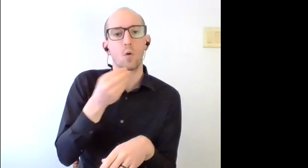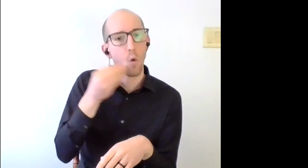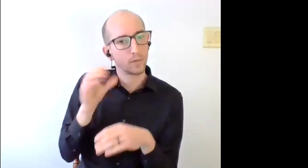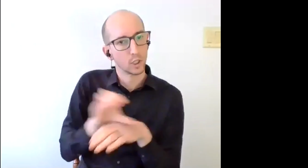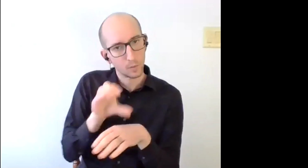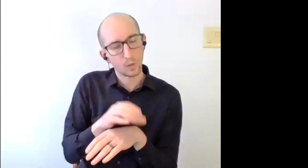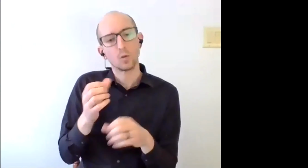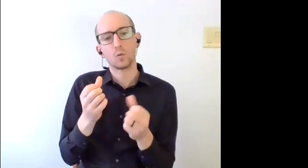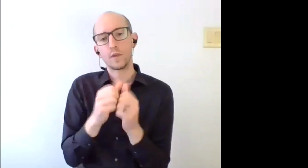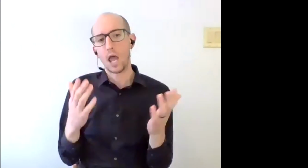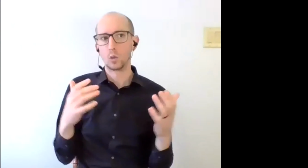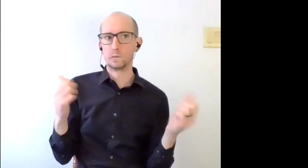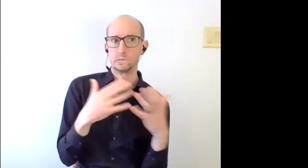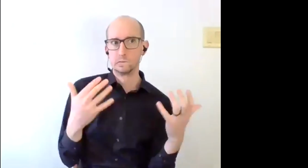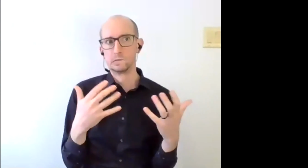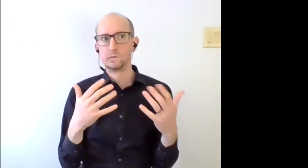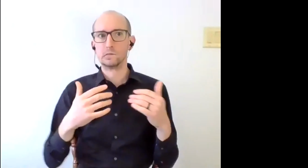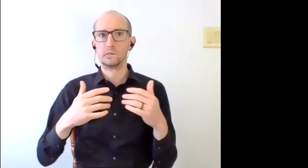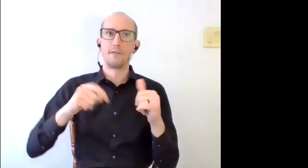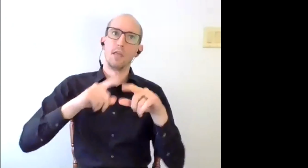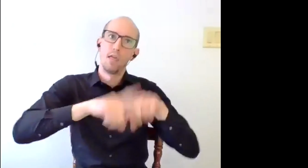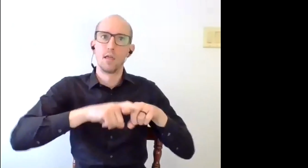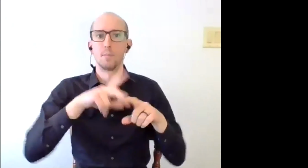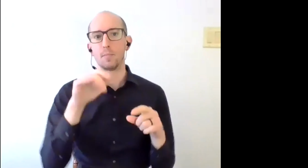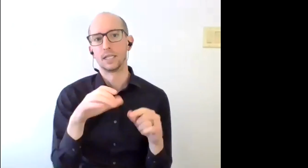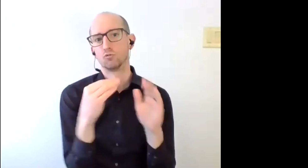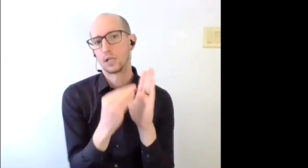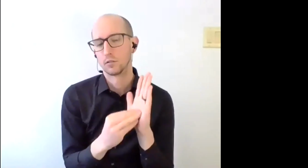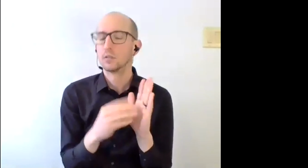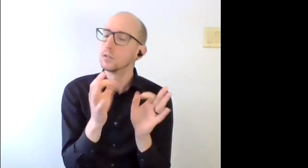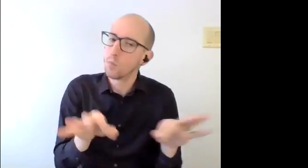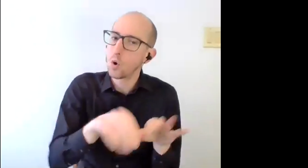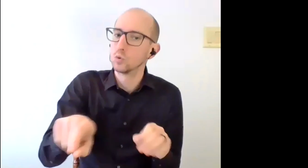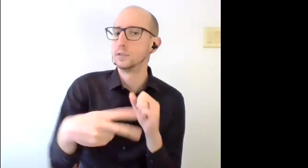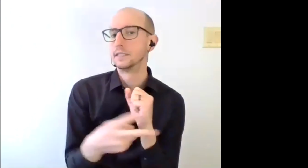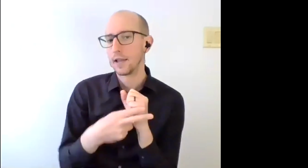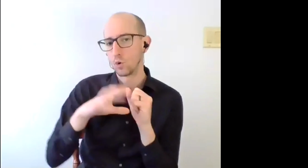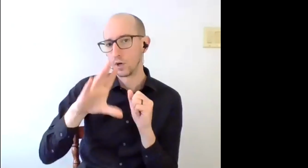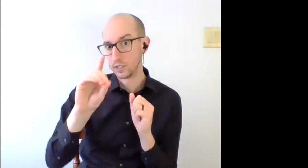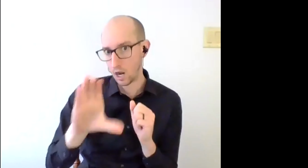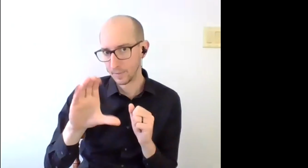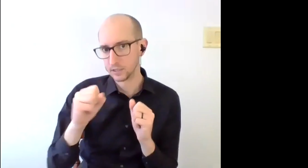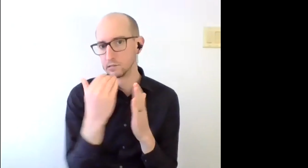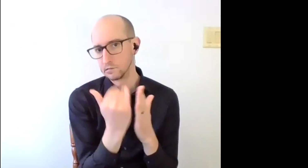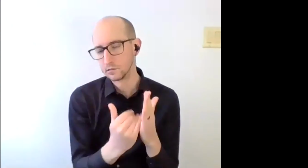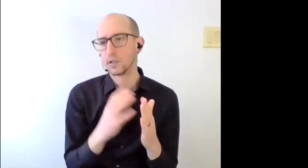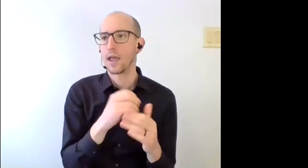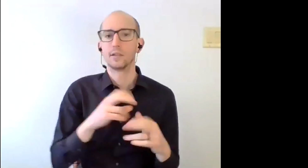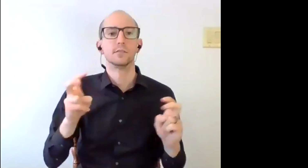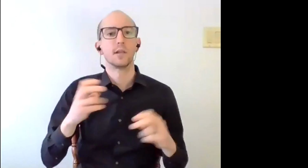yesterday. Can you use your home computer without fear of it being subject to public records as long as you are saving